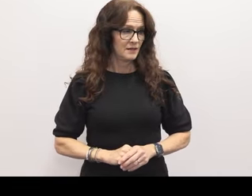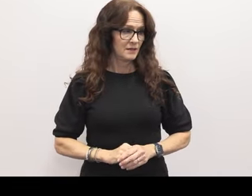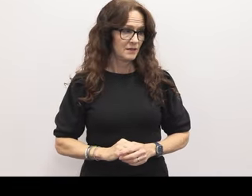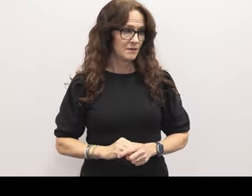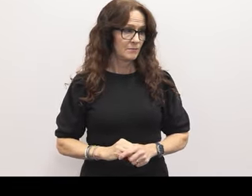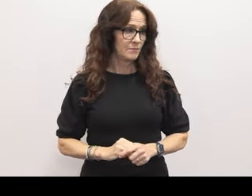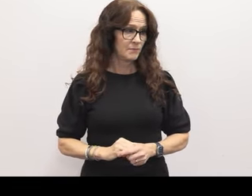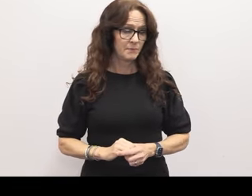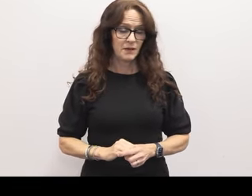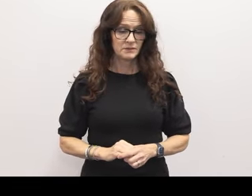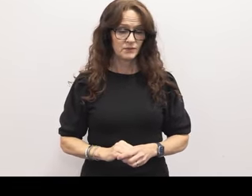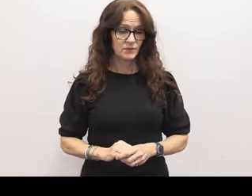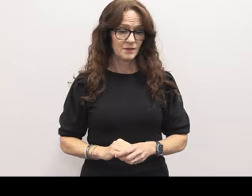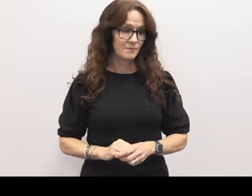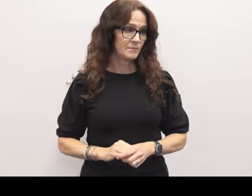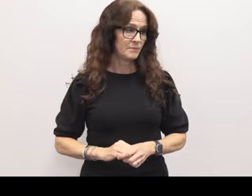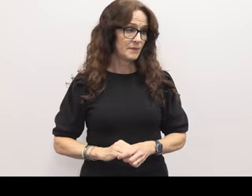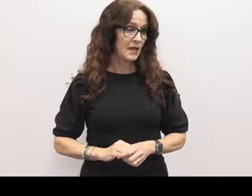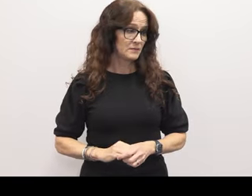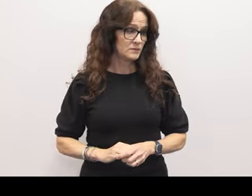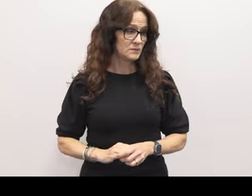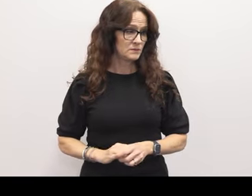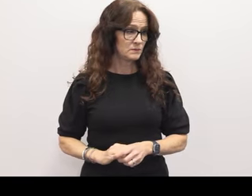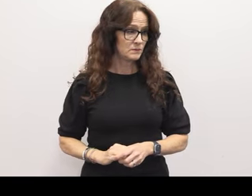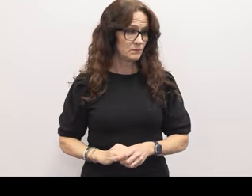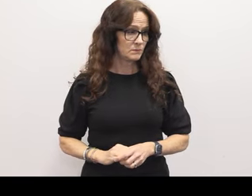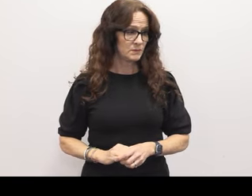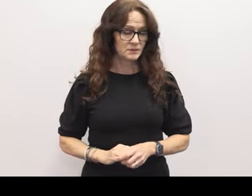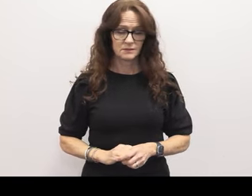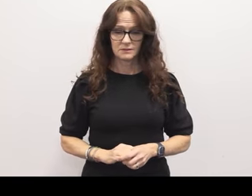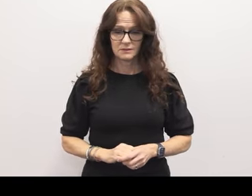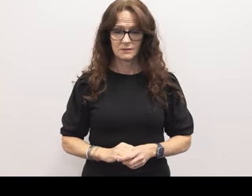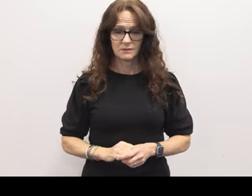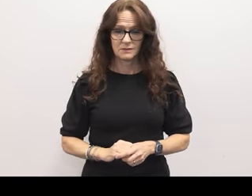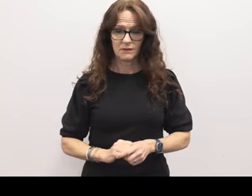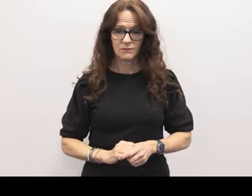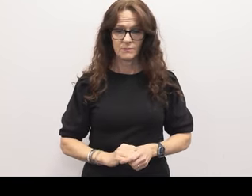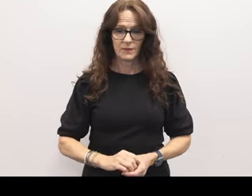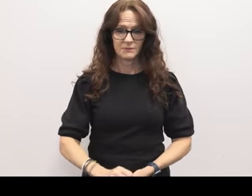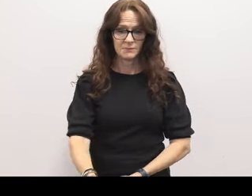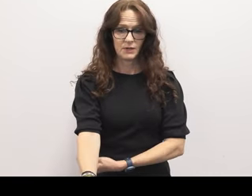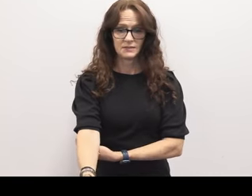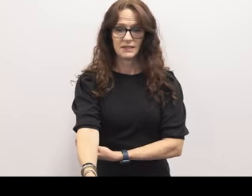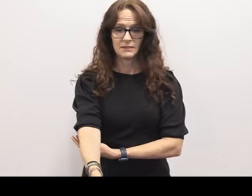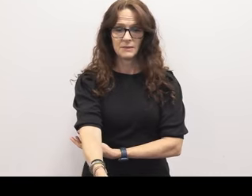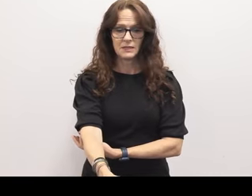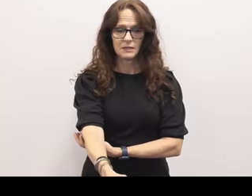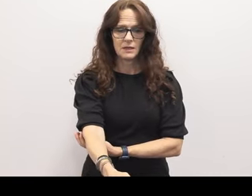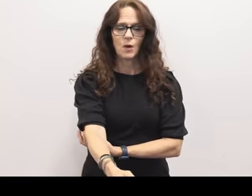[Brian Moskovitz] You're good hands aren't we? Push the button when you're ready to go.